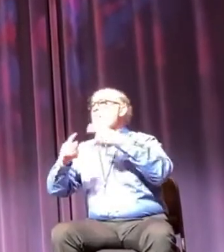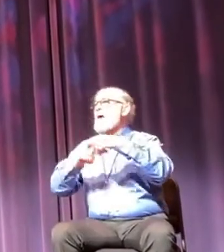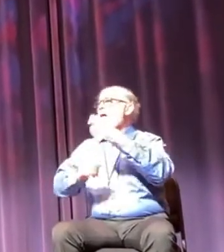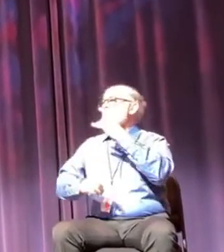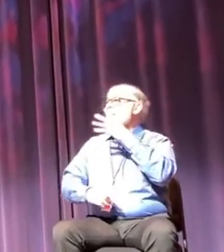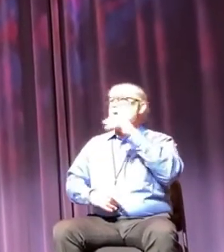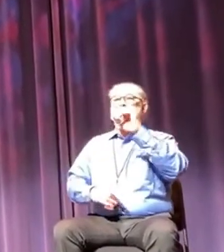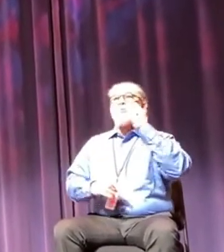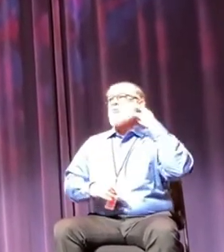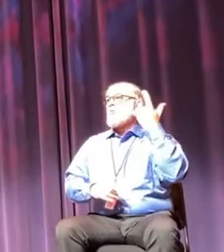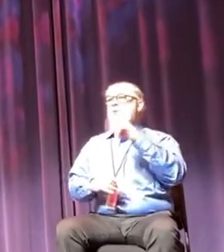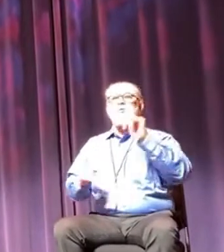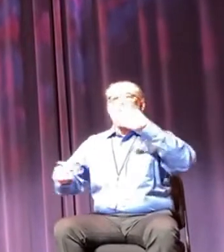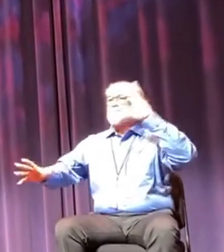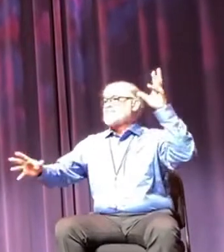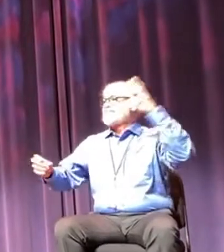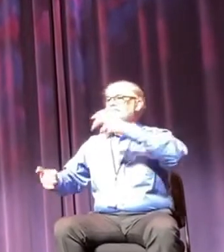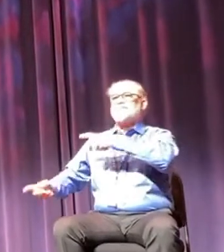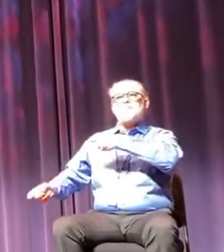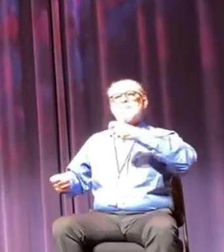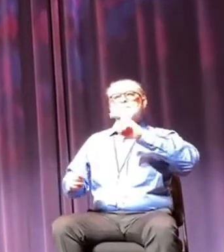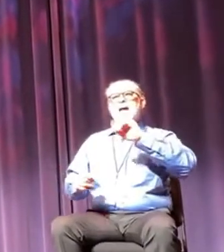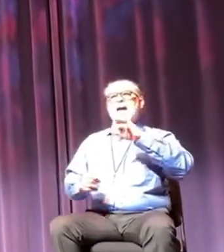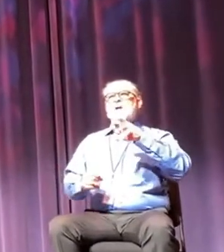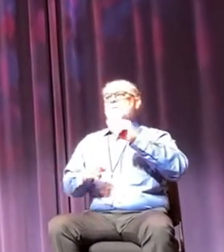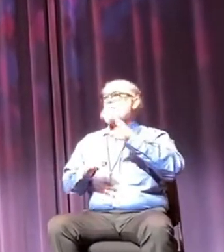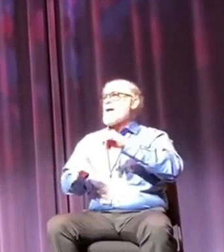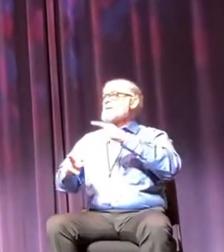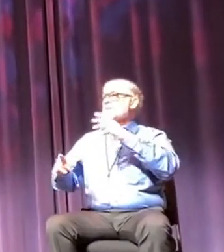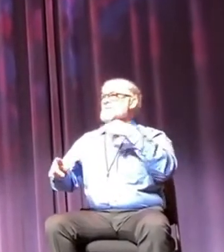gold boundless beam silked over stage at the site of his smirk.